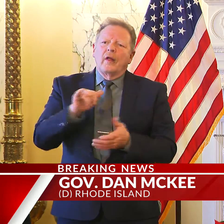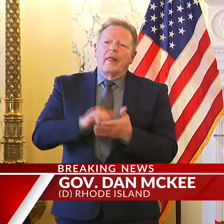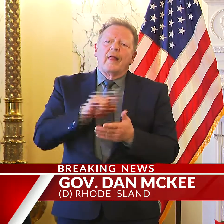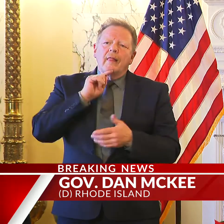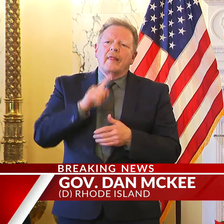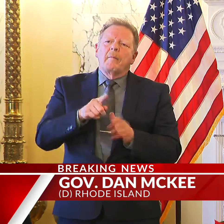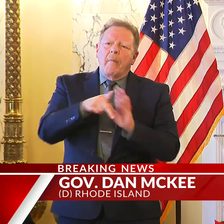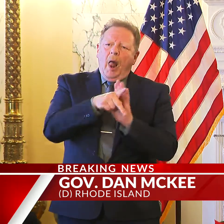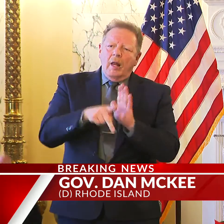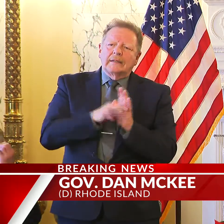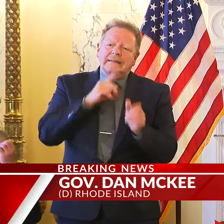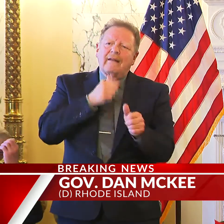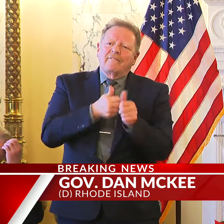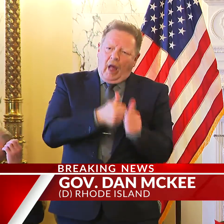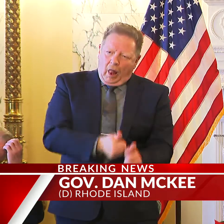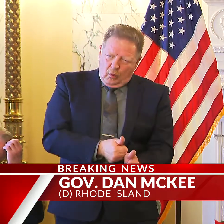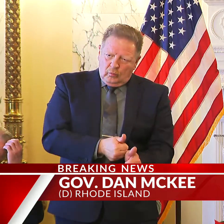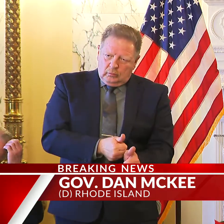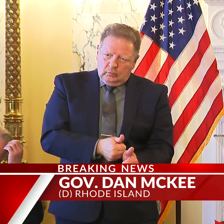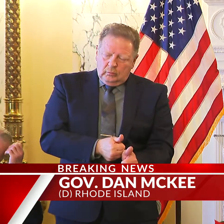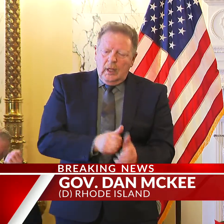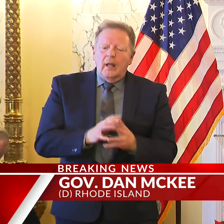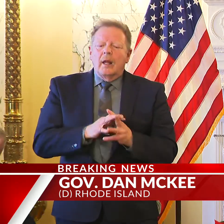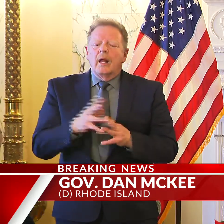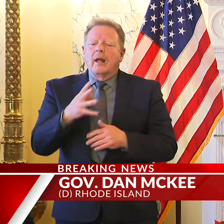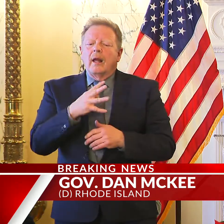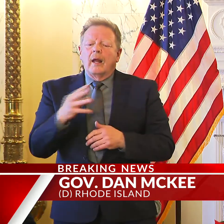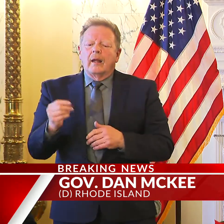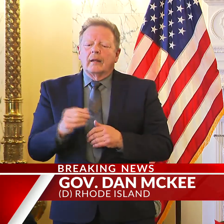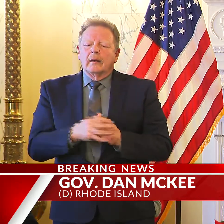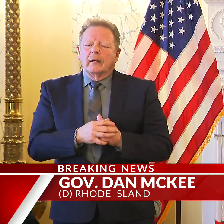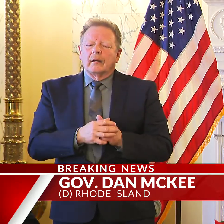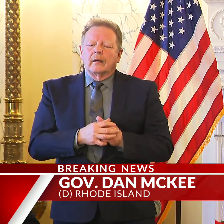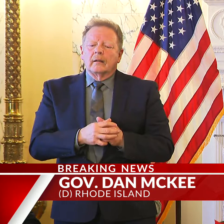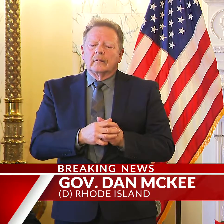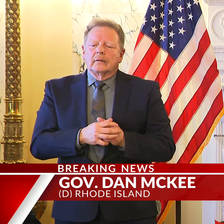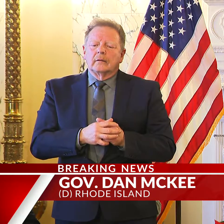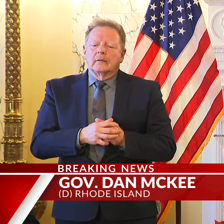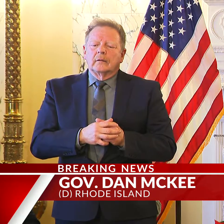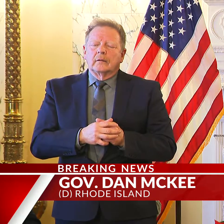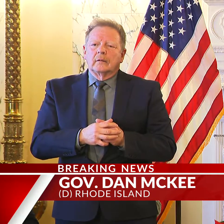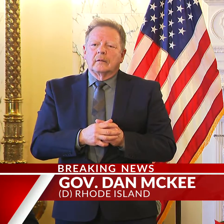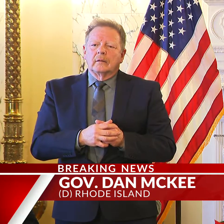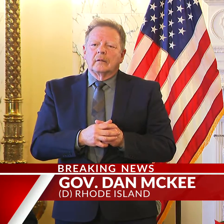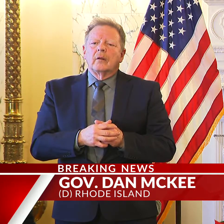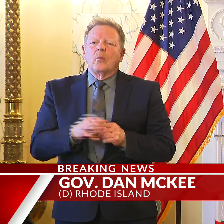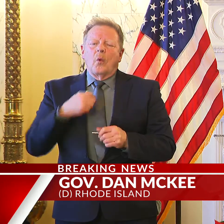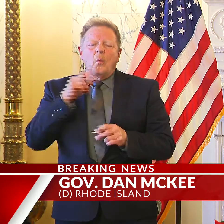ENFORCE THIS SO IT'S ONLY GOING TO DOING WHAT WE CAN TO MAKE SURE THAT